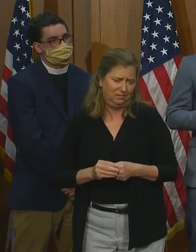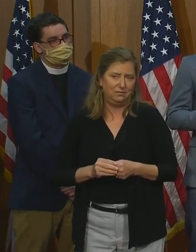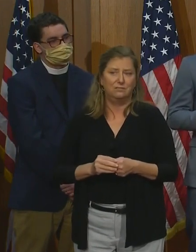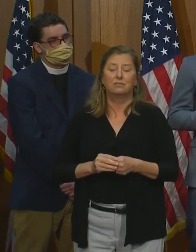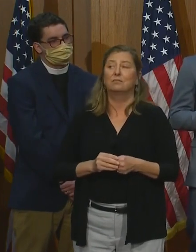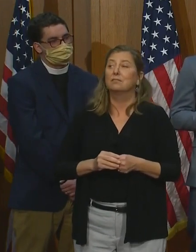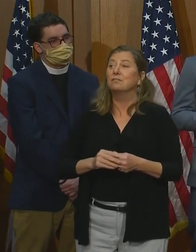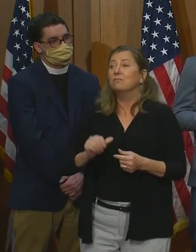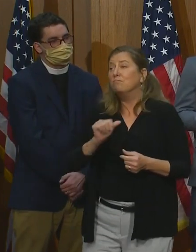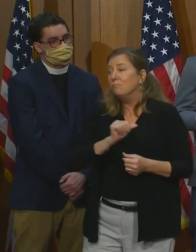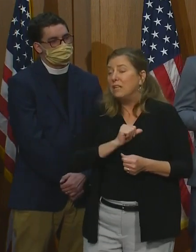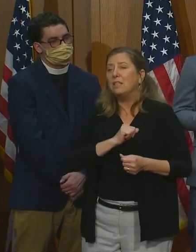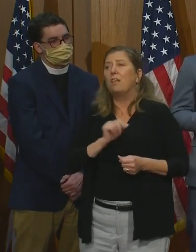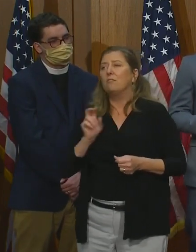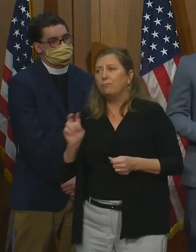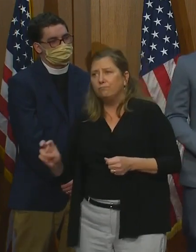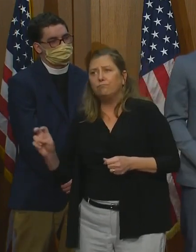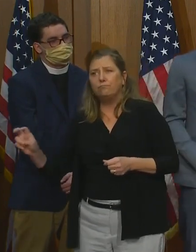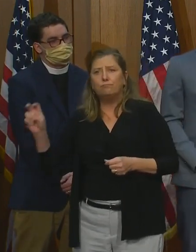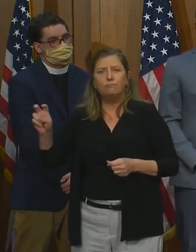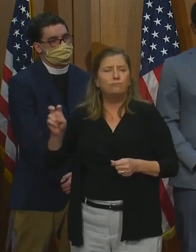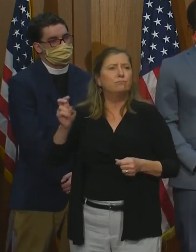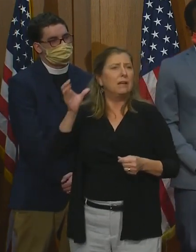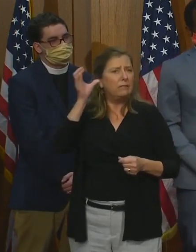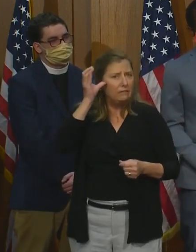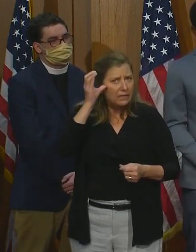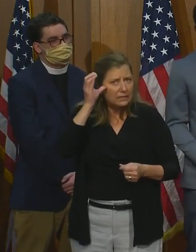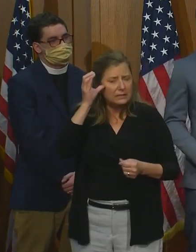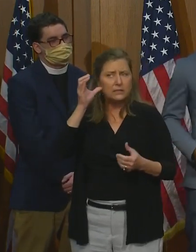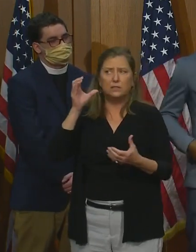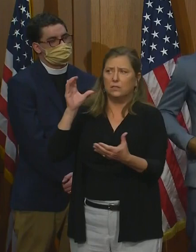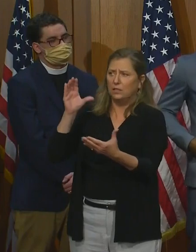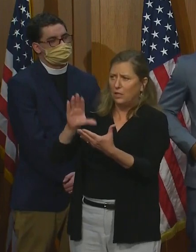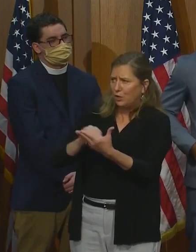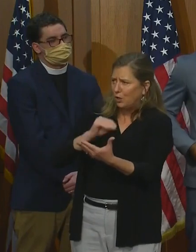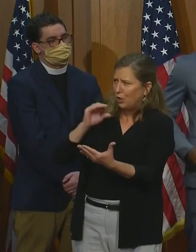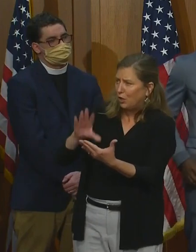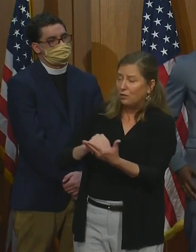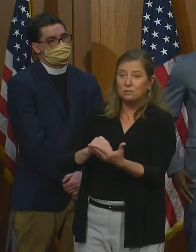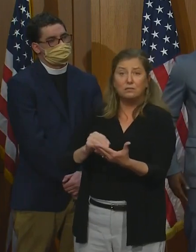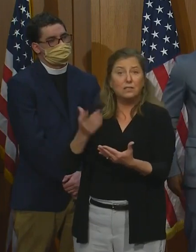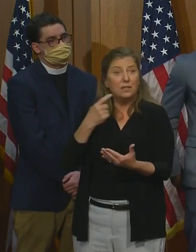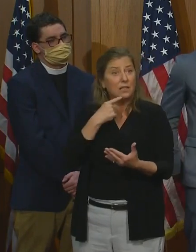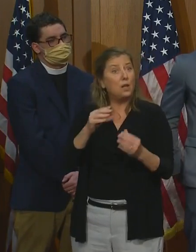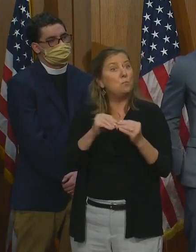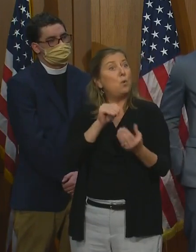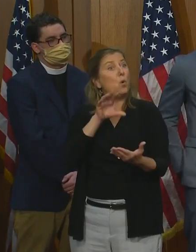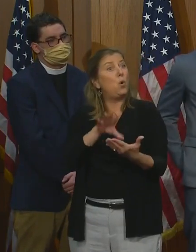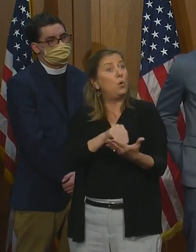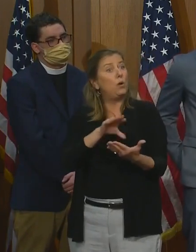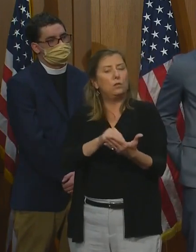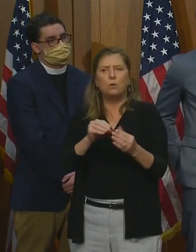THAT. THAT AREN'T GOOD ENOUGH I THINK THAT- CERTAINLY AS I'VE GONE AROUND AND LISTENED. AND